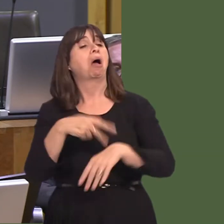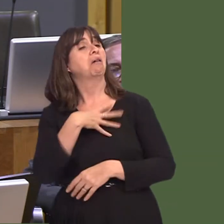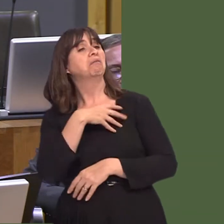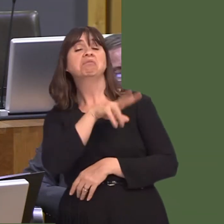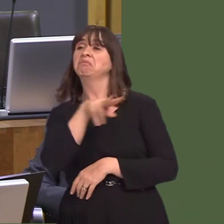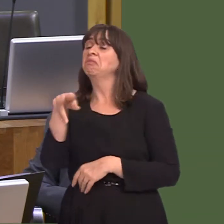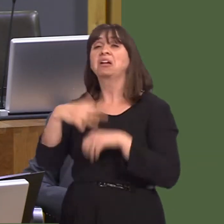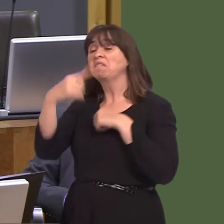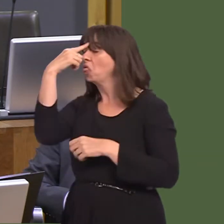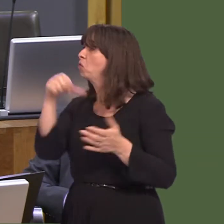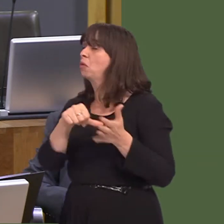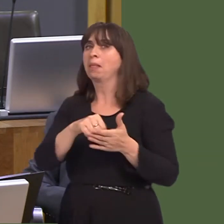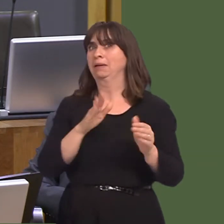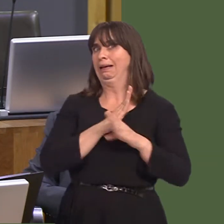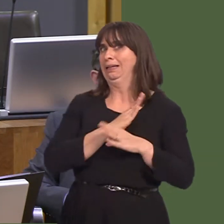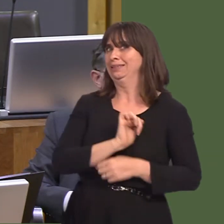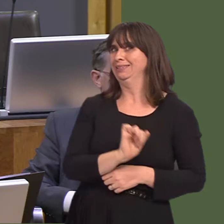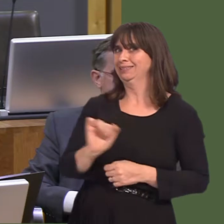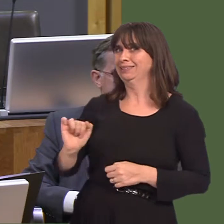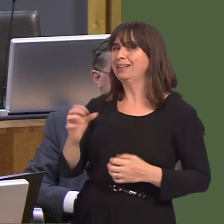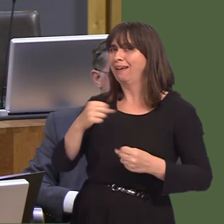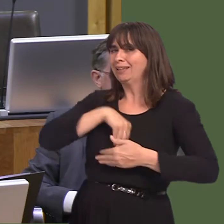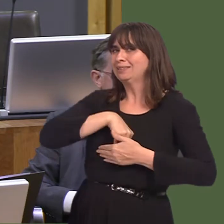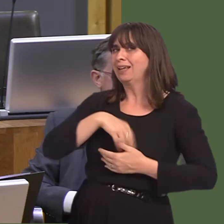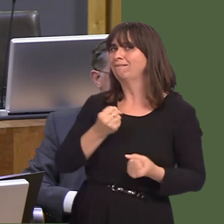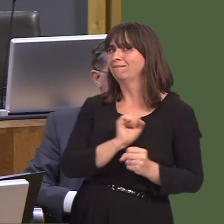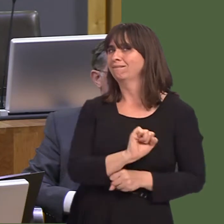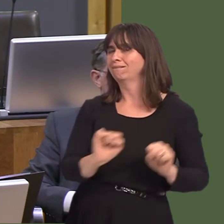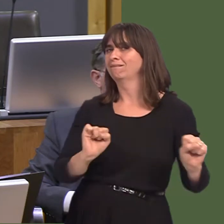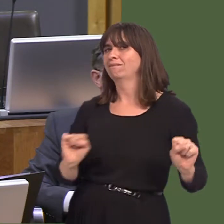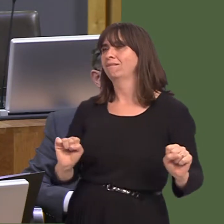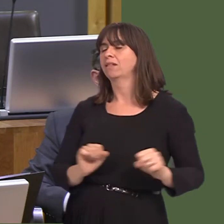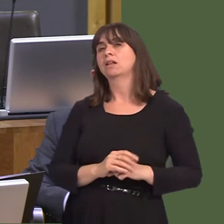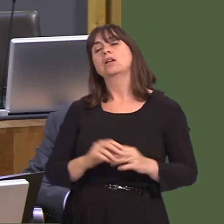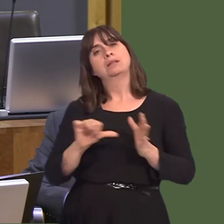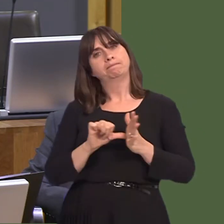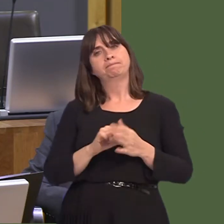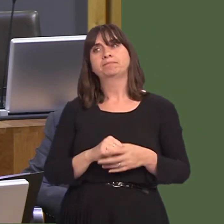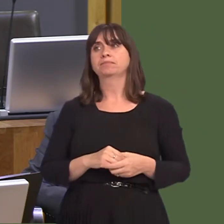interventions, but for the more intractable problems, if you like, I wonder if you could